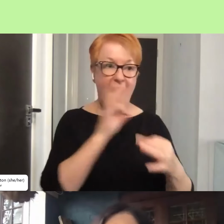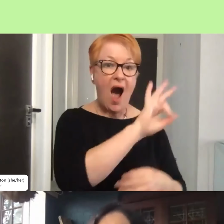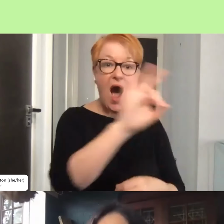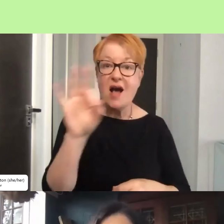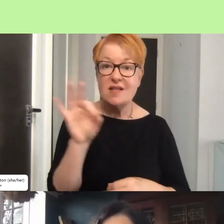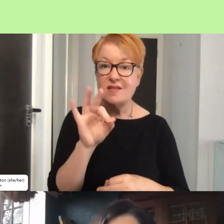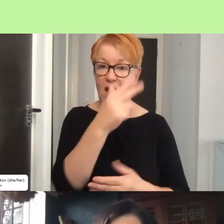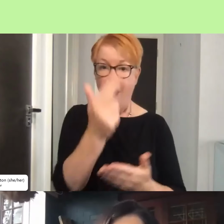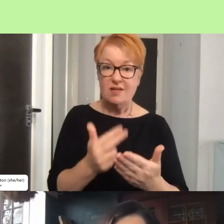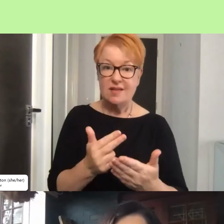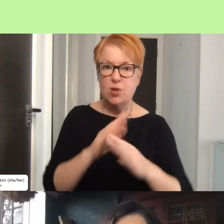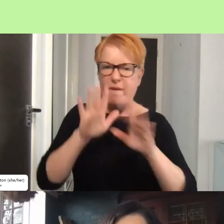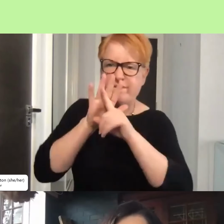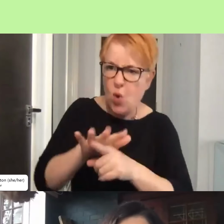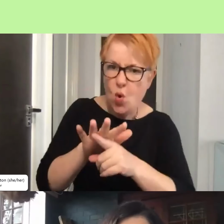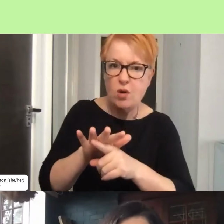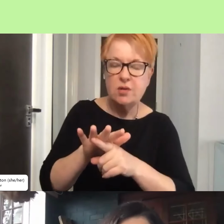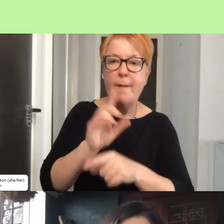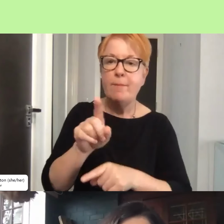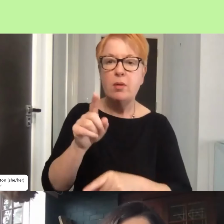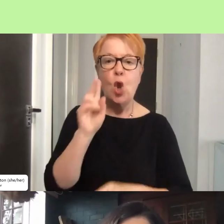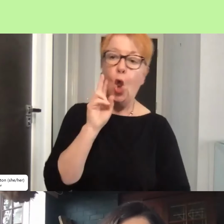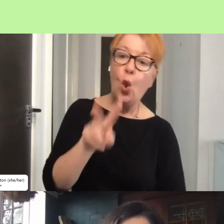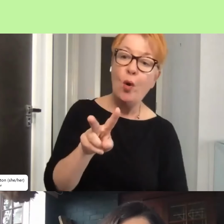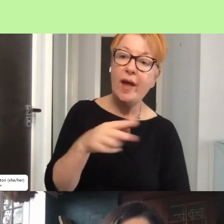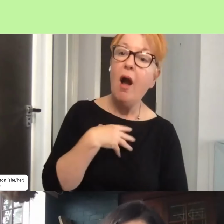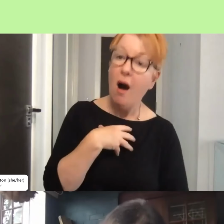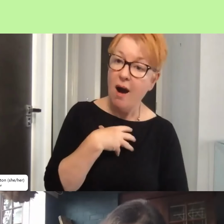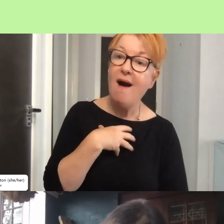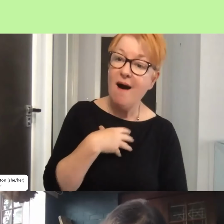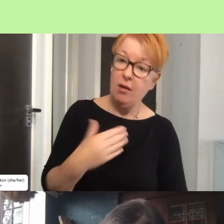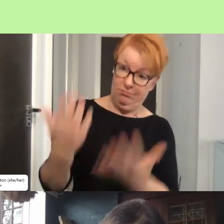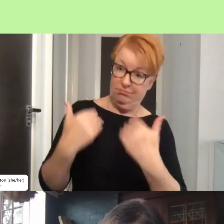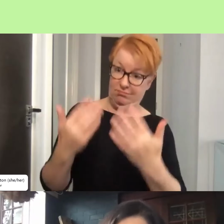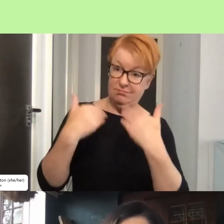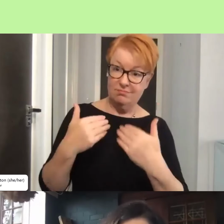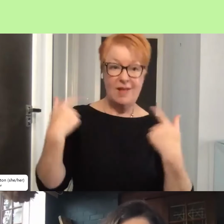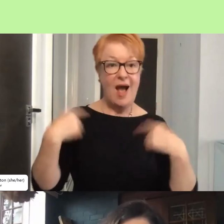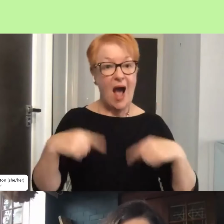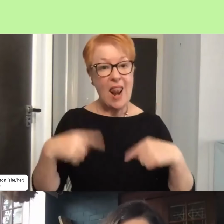forcing them to but looking at their practices and allowing a space for that in the institution.